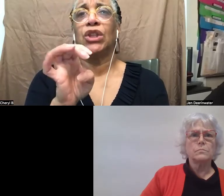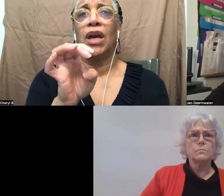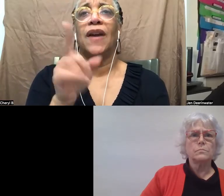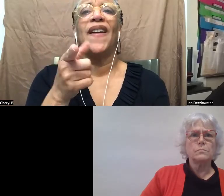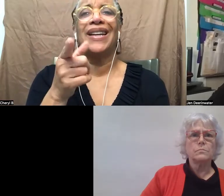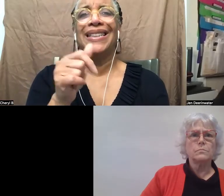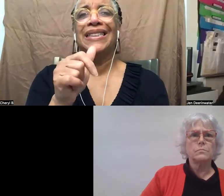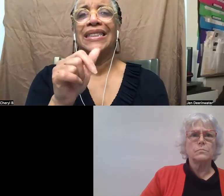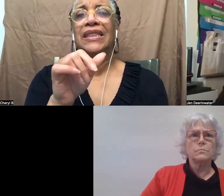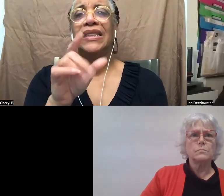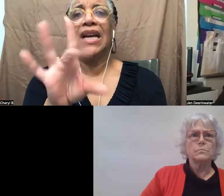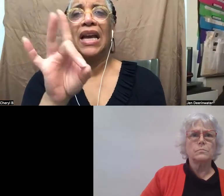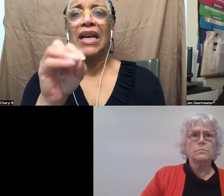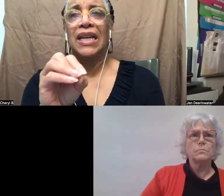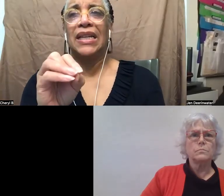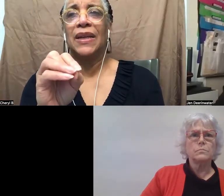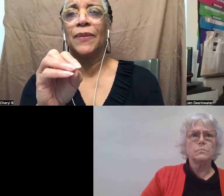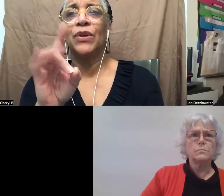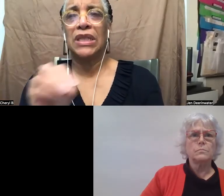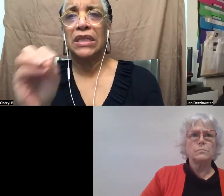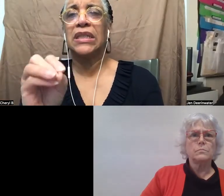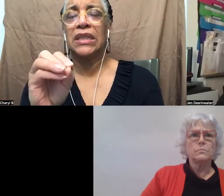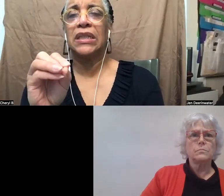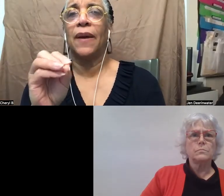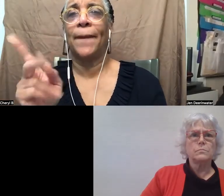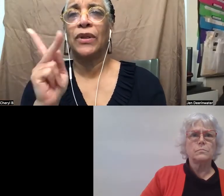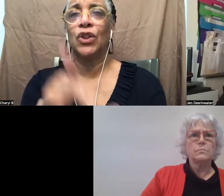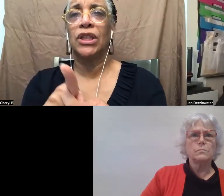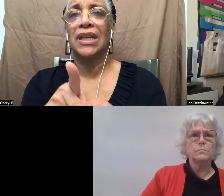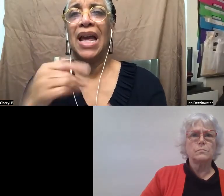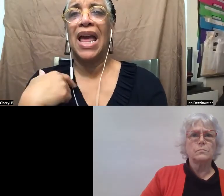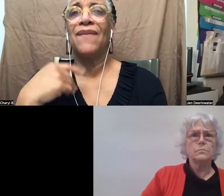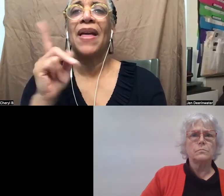80% of the participants in the study had plastic in their blood.